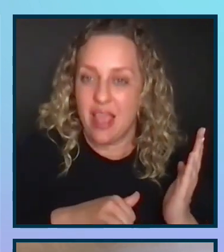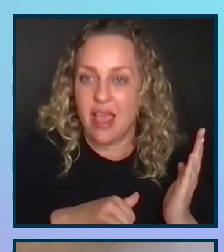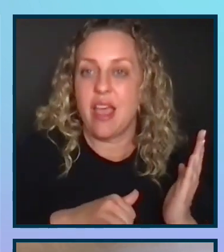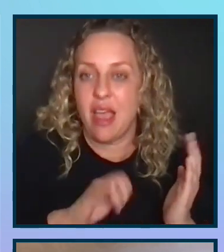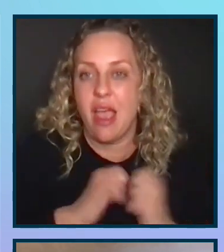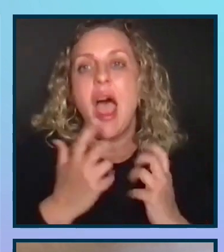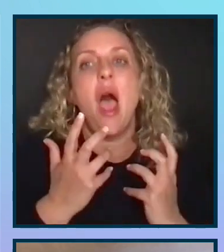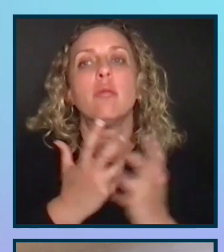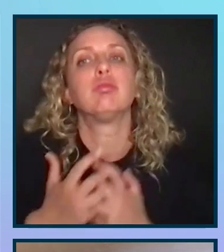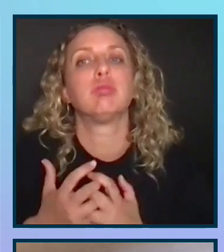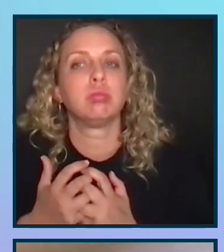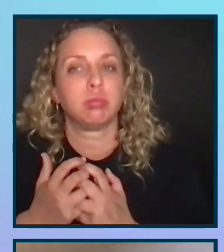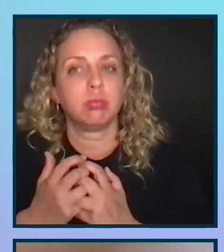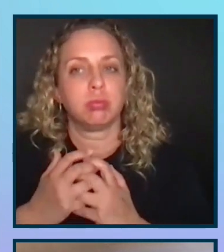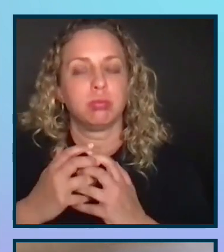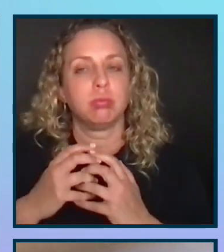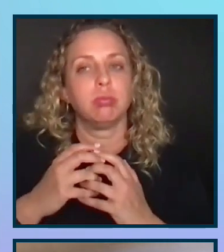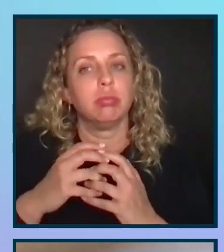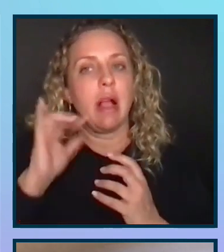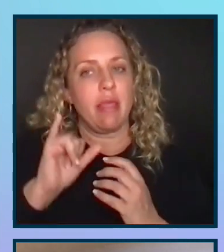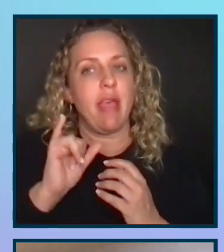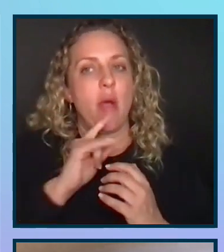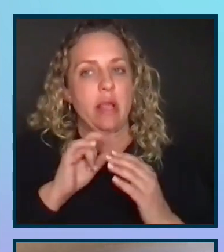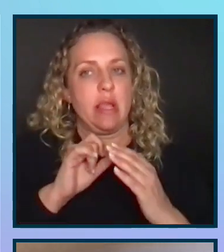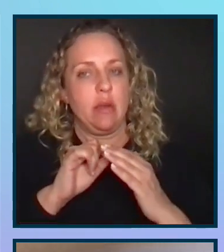They opportunity became the basis of the gallery exhibition.